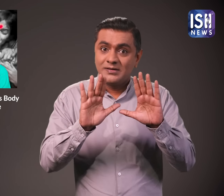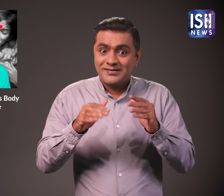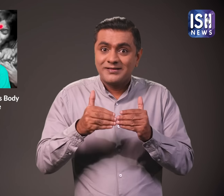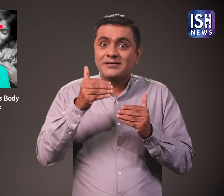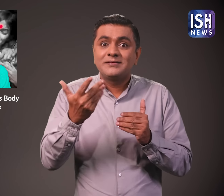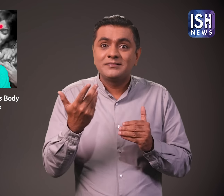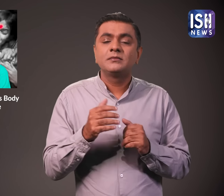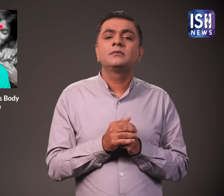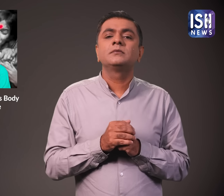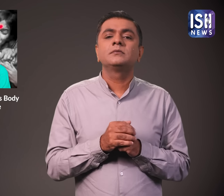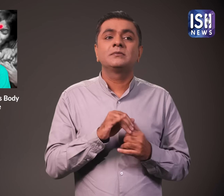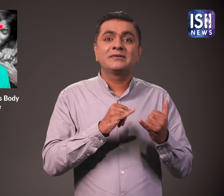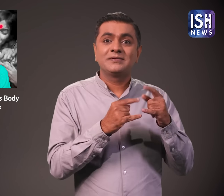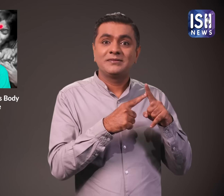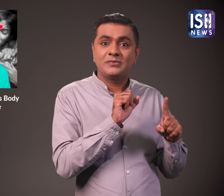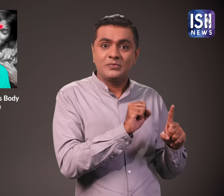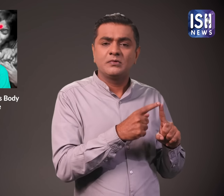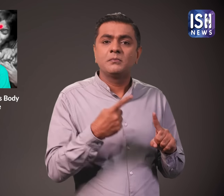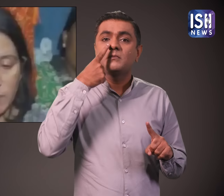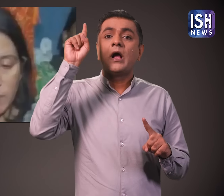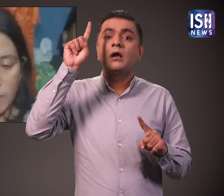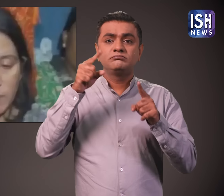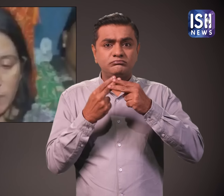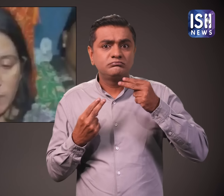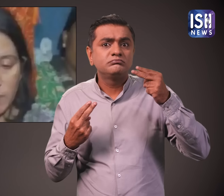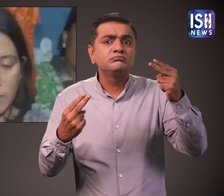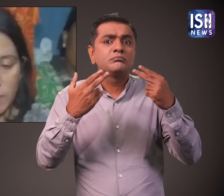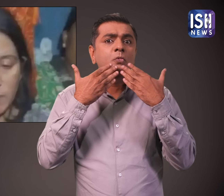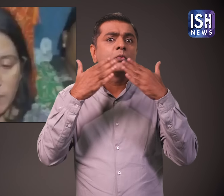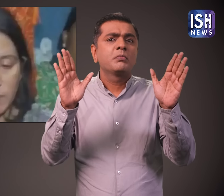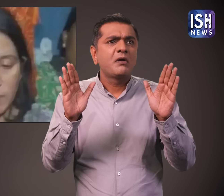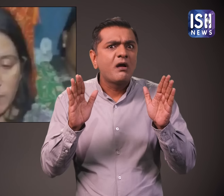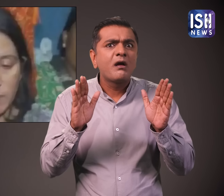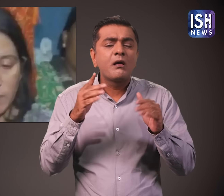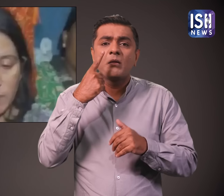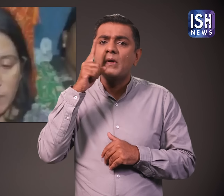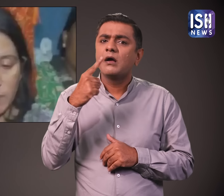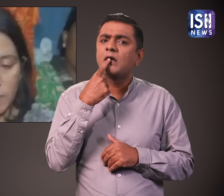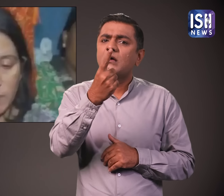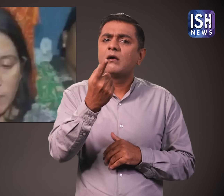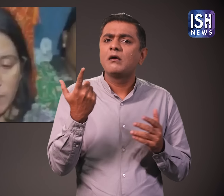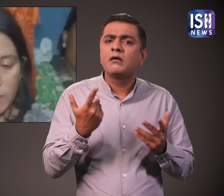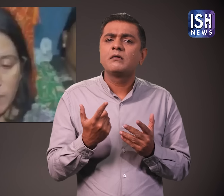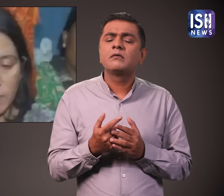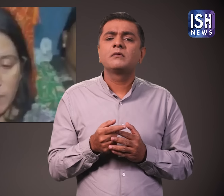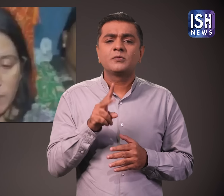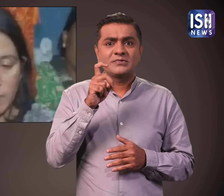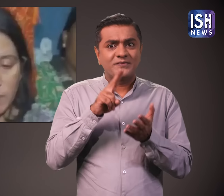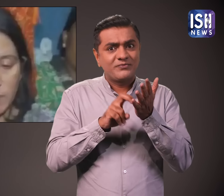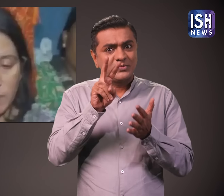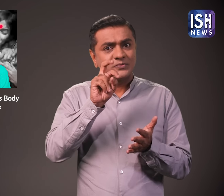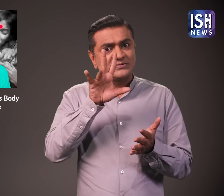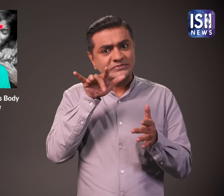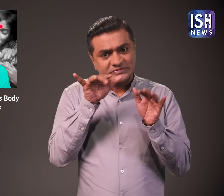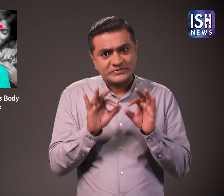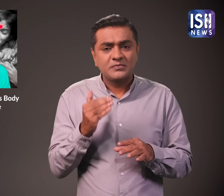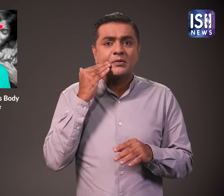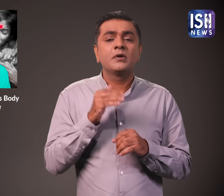Then, Saksham’s mother claimed that on 27th November